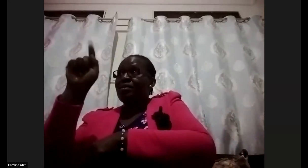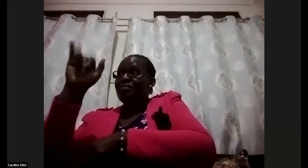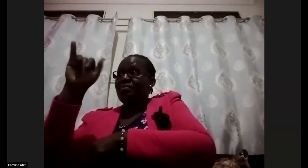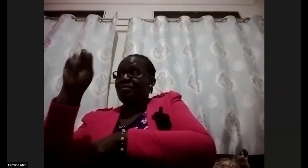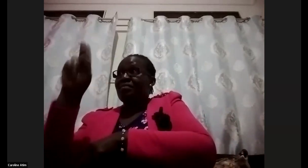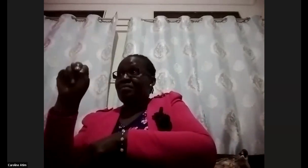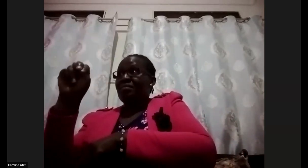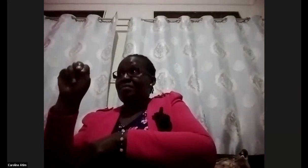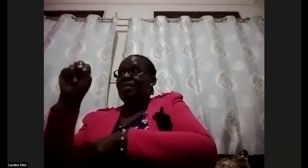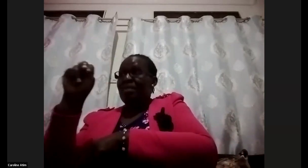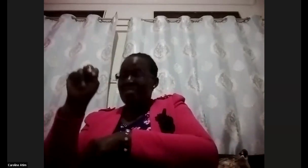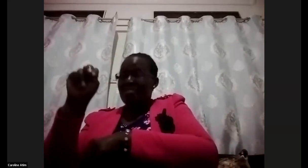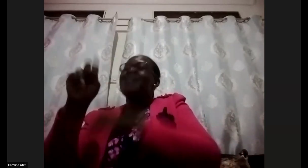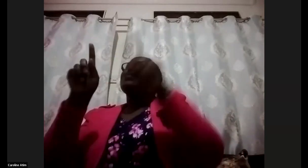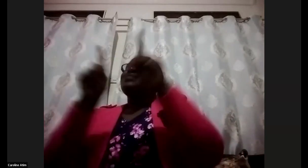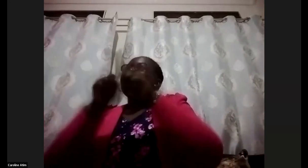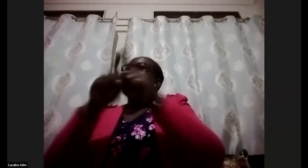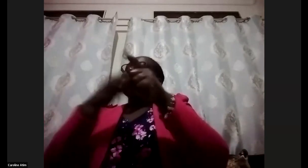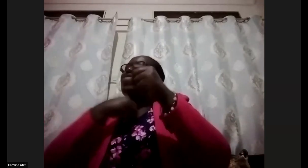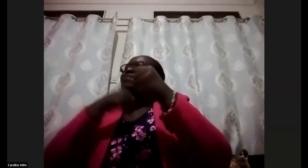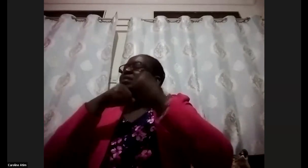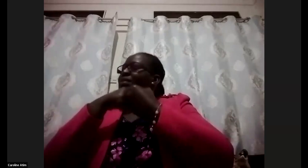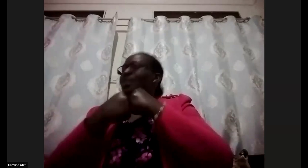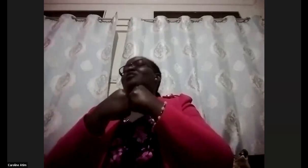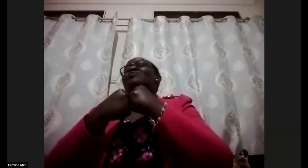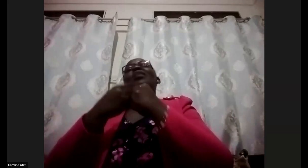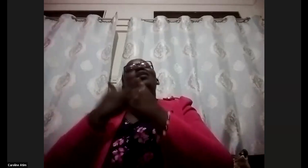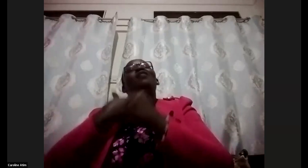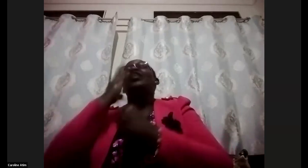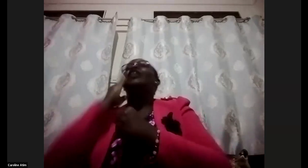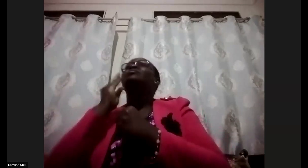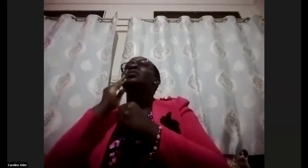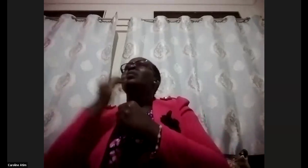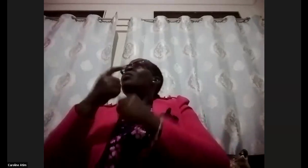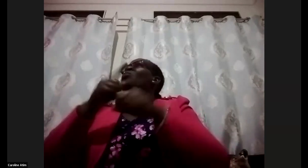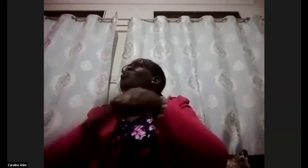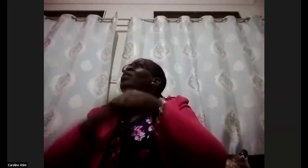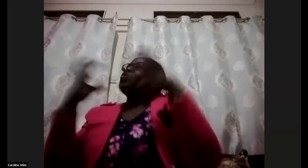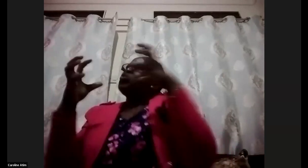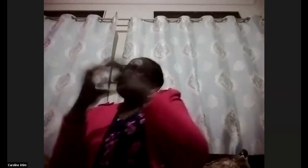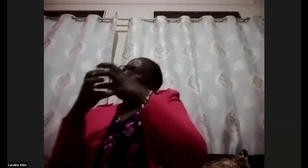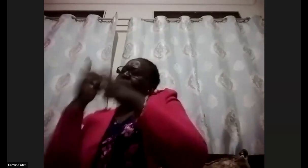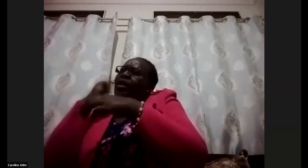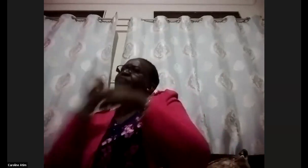had. And also in immigration, there were many challenges and bad